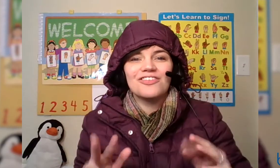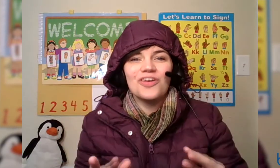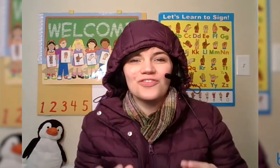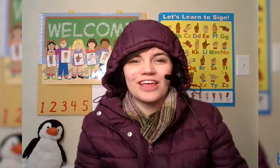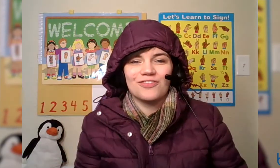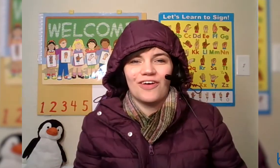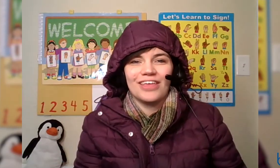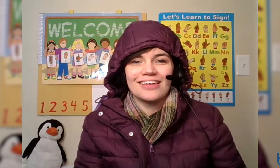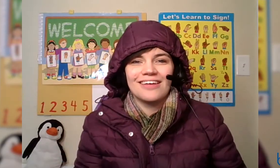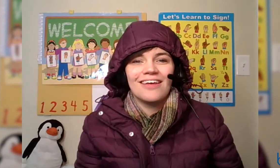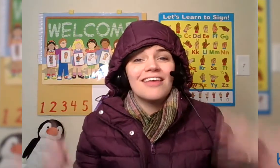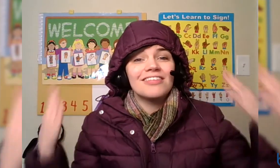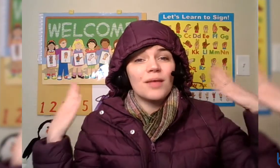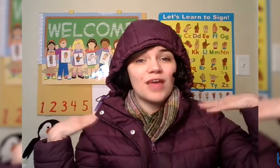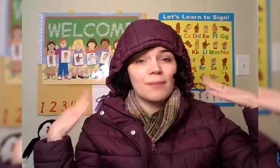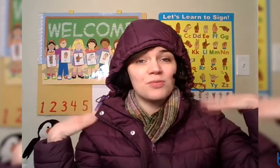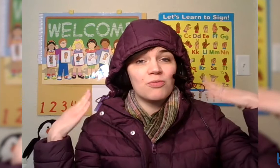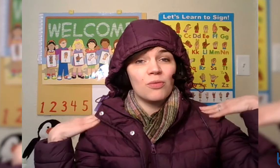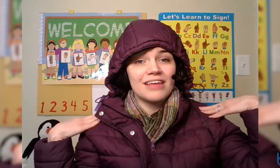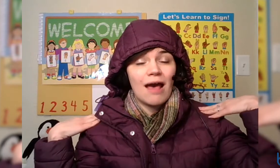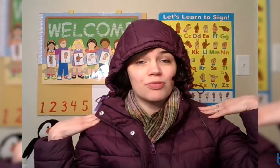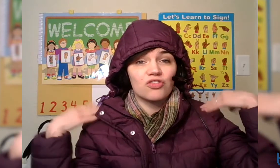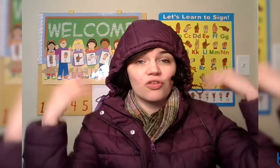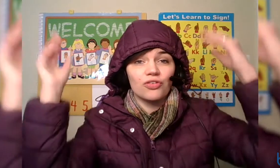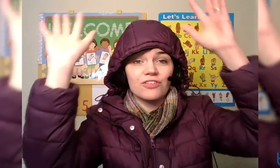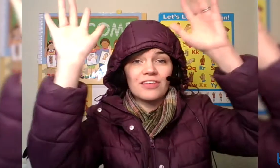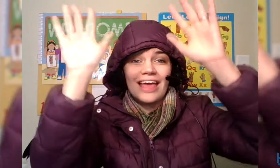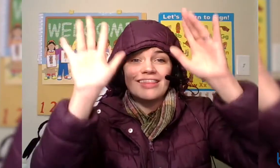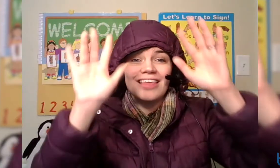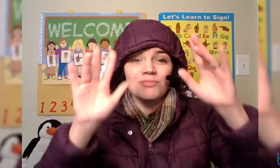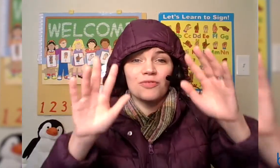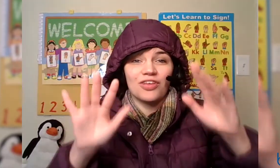snowflakes falling. Sometimes people will tap their shoulders and then move their